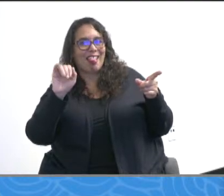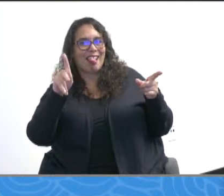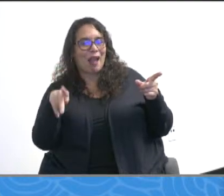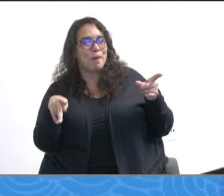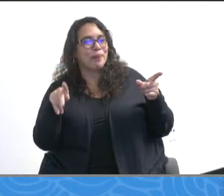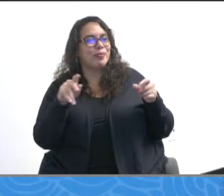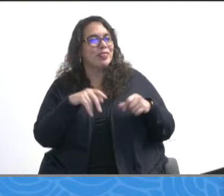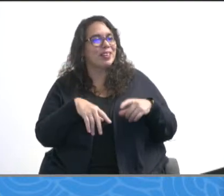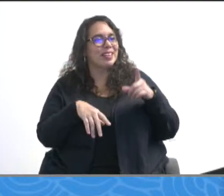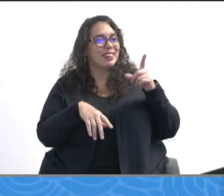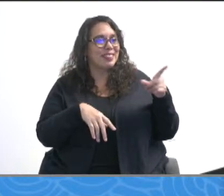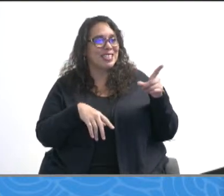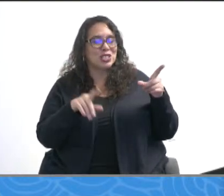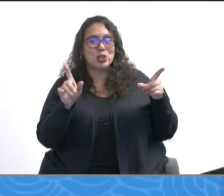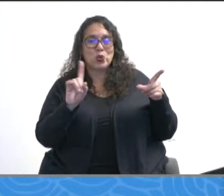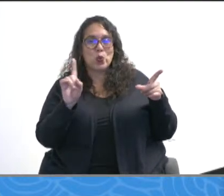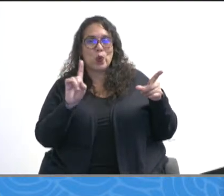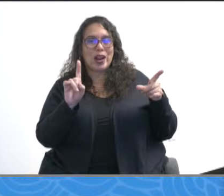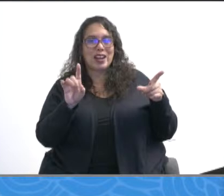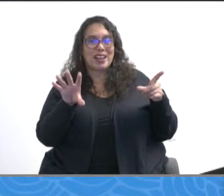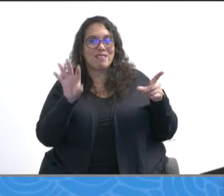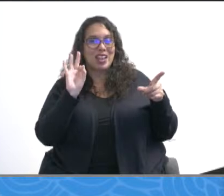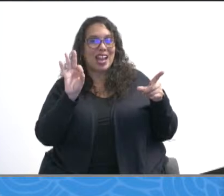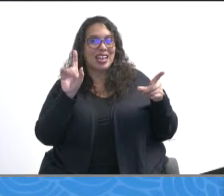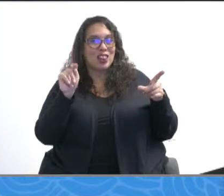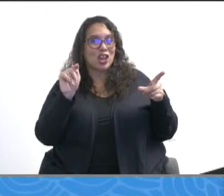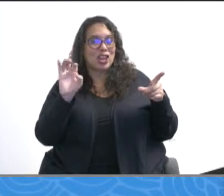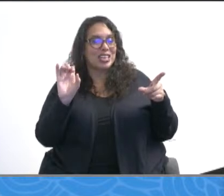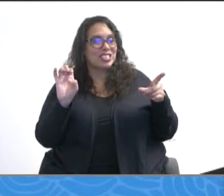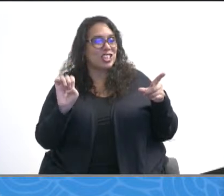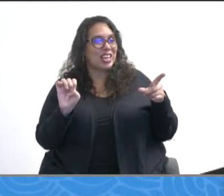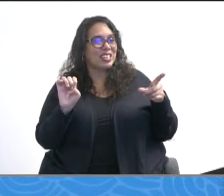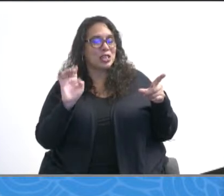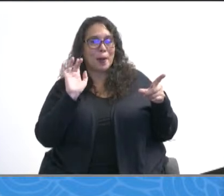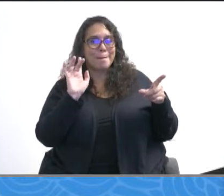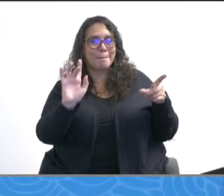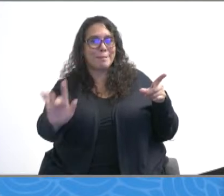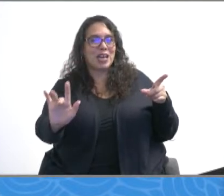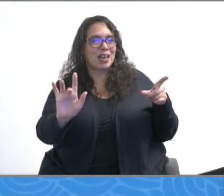And this is where you can find this ThoughtExchange. So you can press the button, you'll be able to get into the ThoughtExchange,